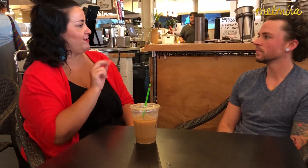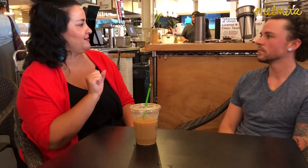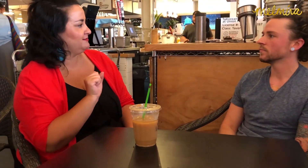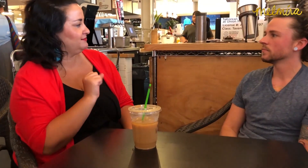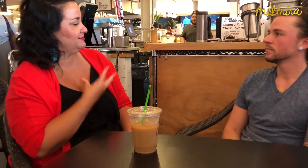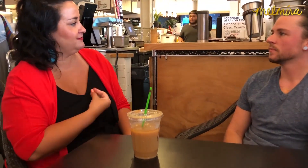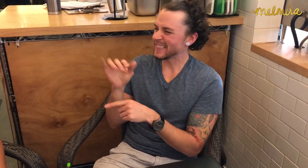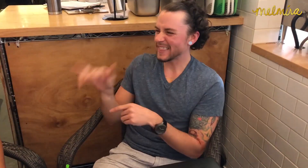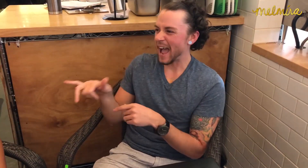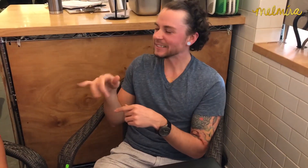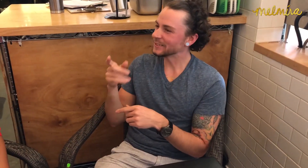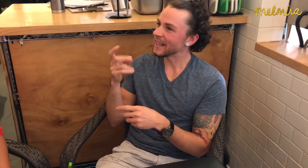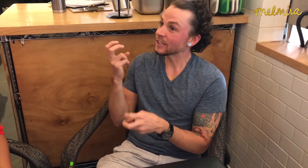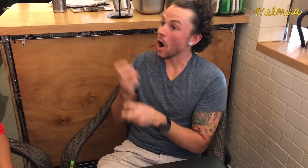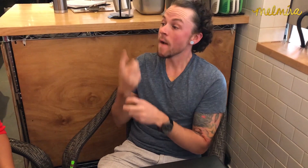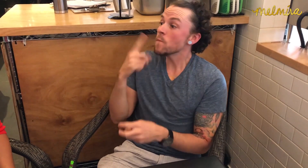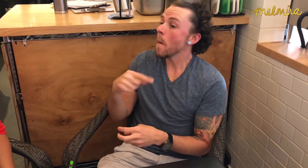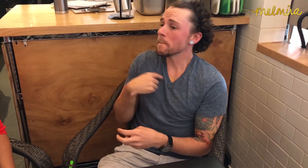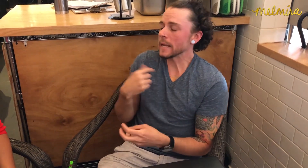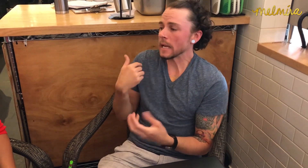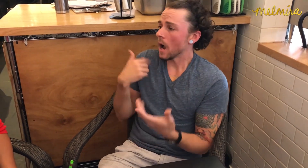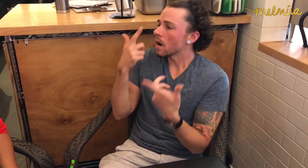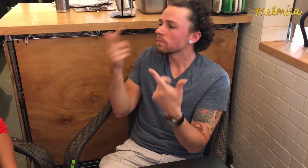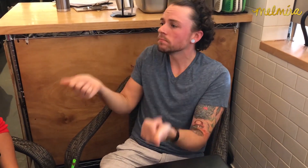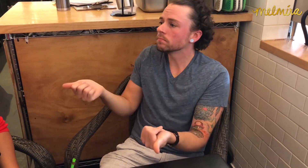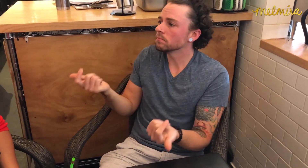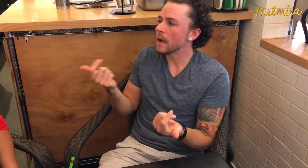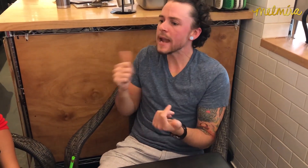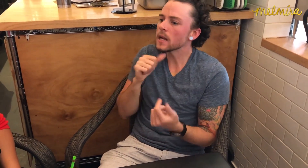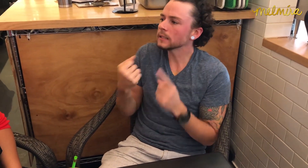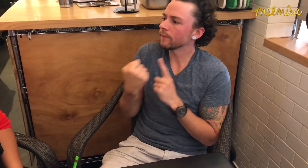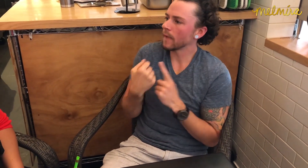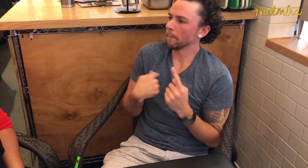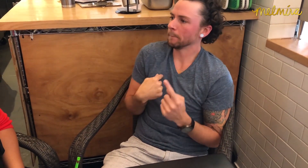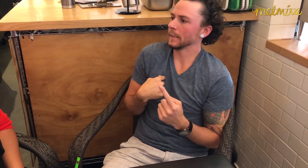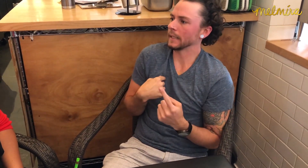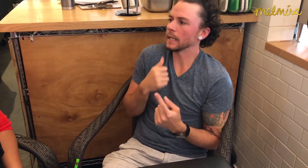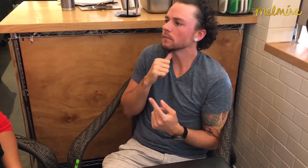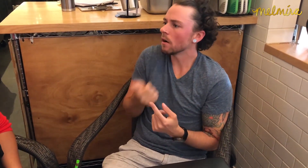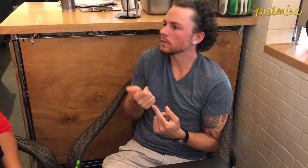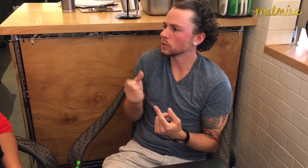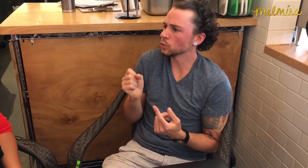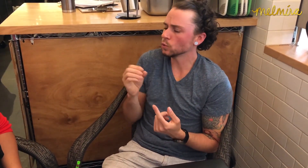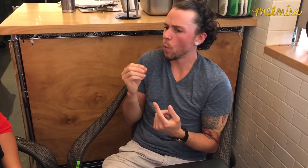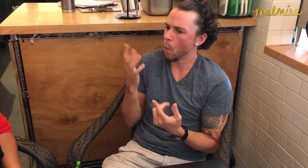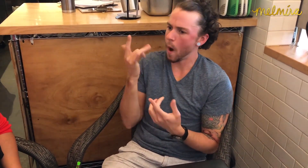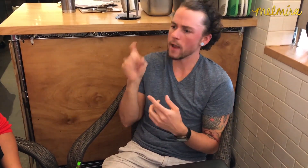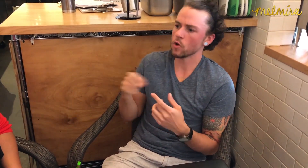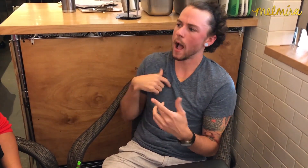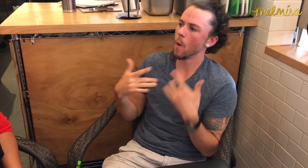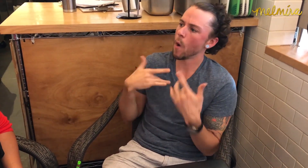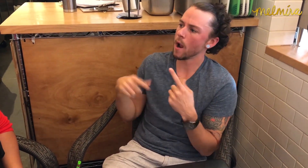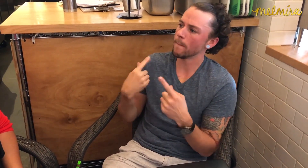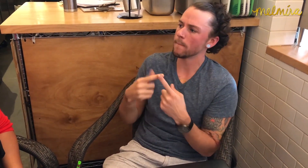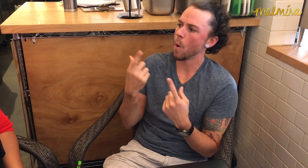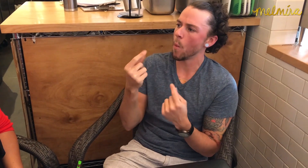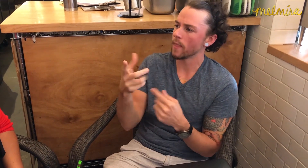That's hard for me. It's their choice. It doesn't affect me so why should I worry